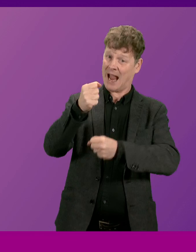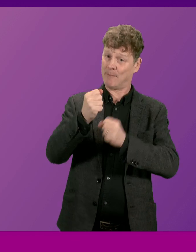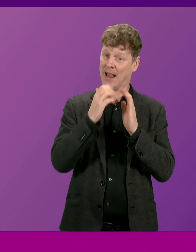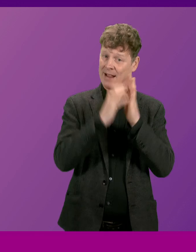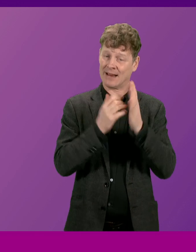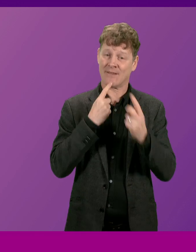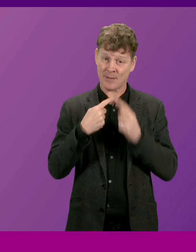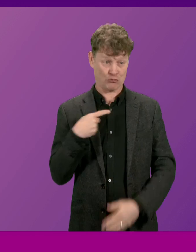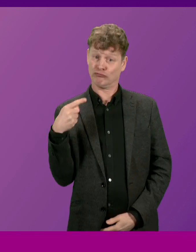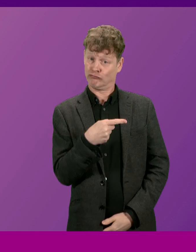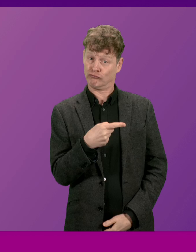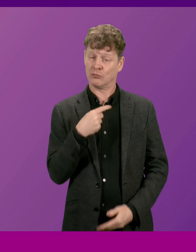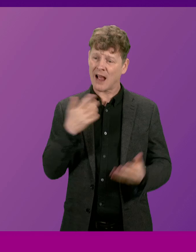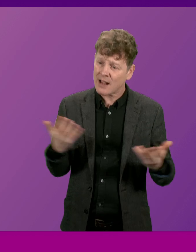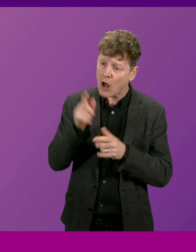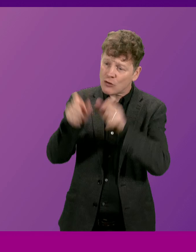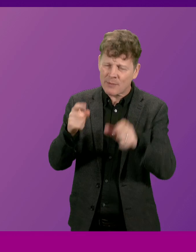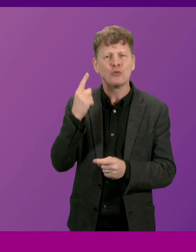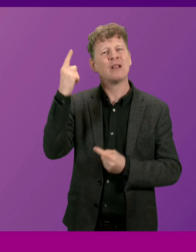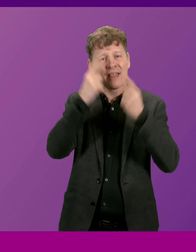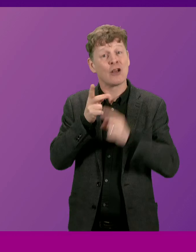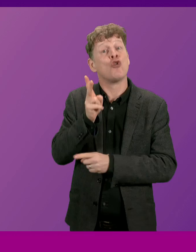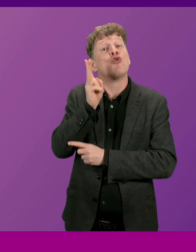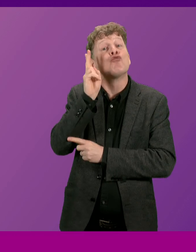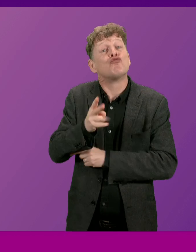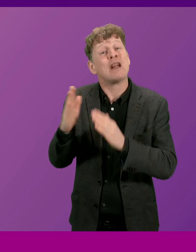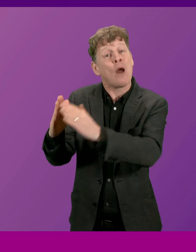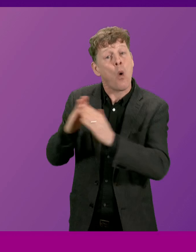encourage prospective owners to consider rehoming a dog, instead of buying a puppy.